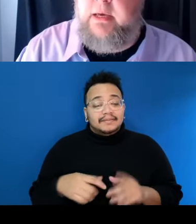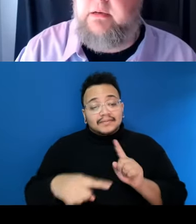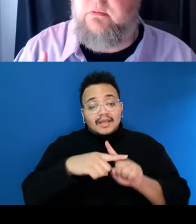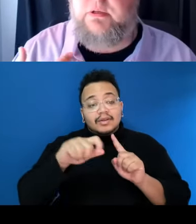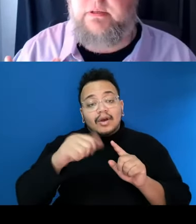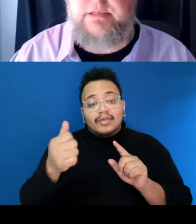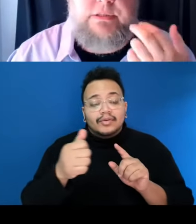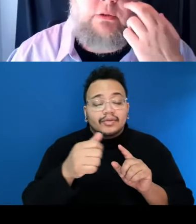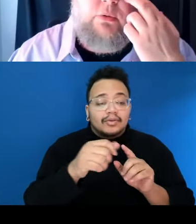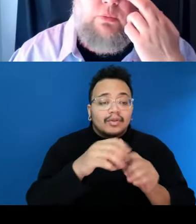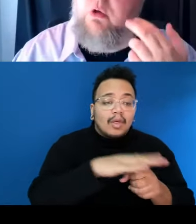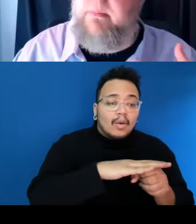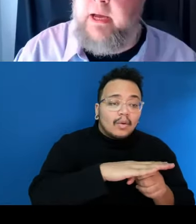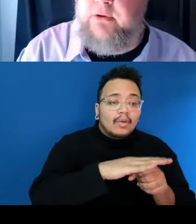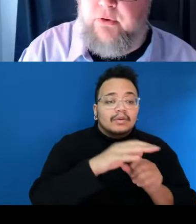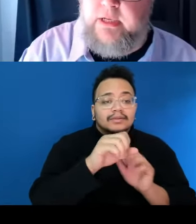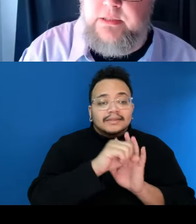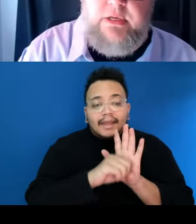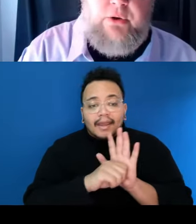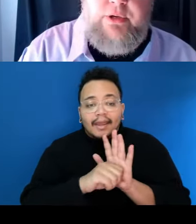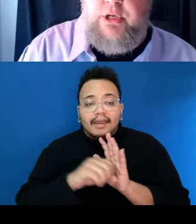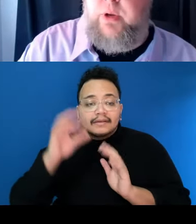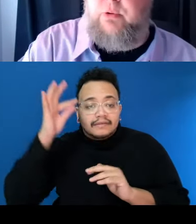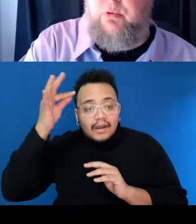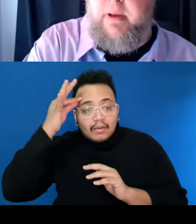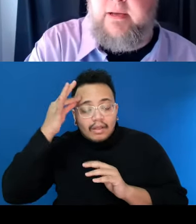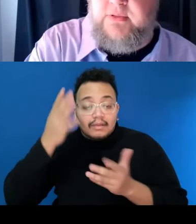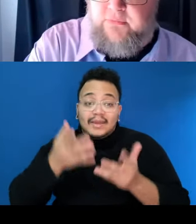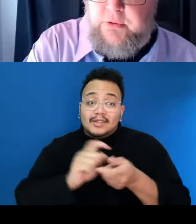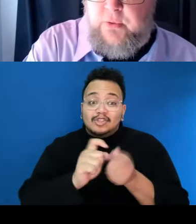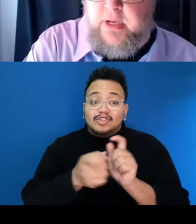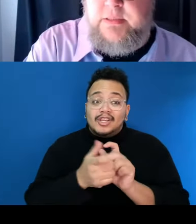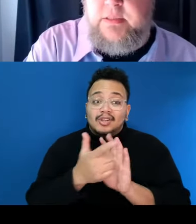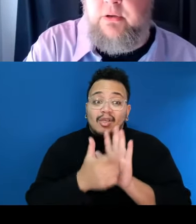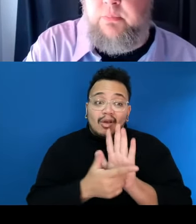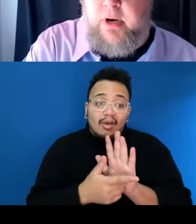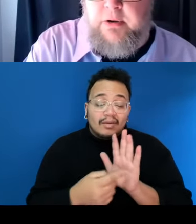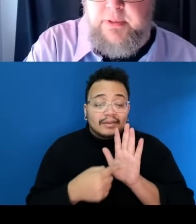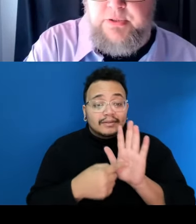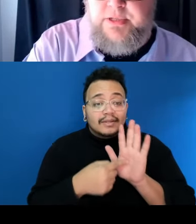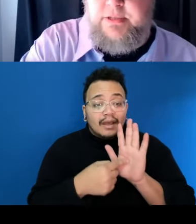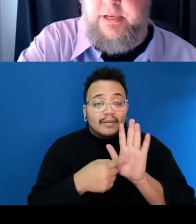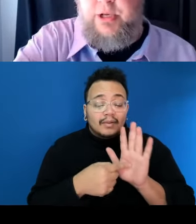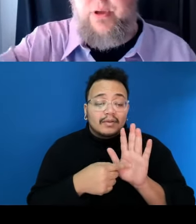that relate to the rollback of rights. So, we had a rollback of some federal rights, under the prior administration.